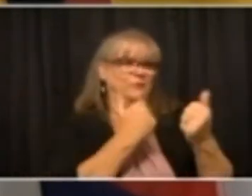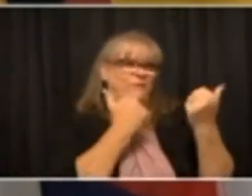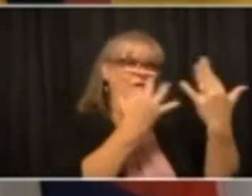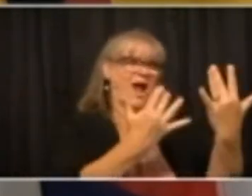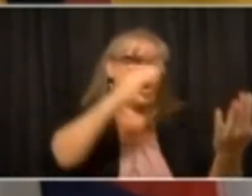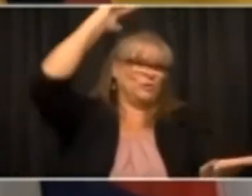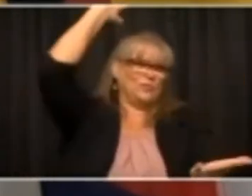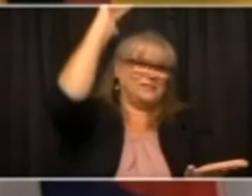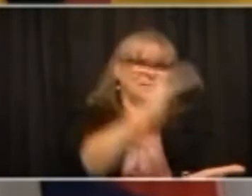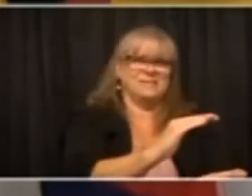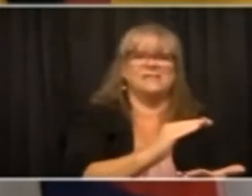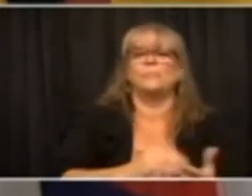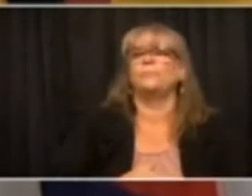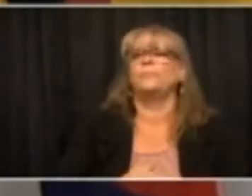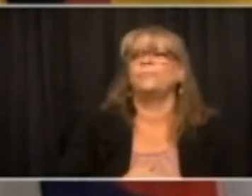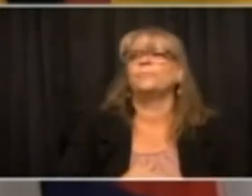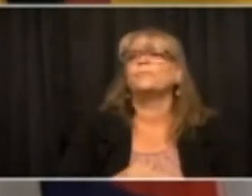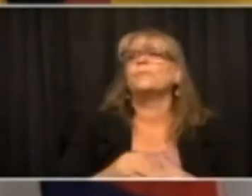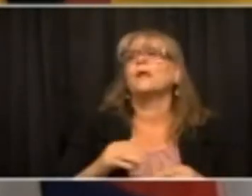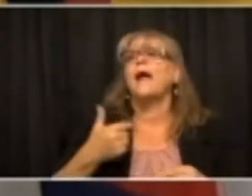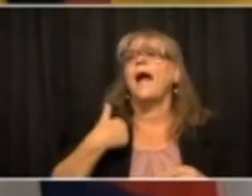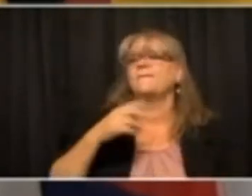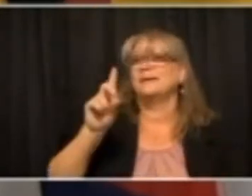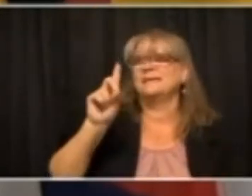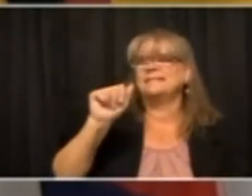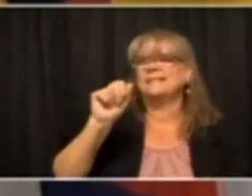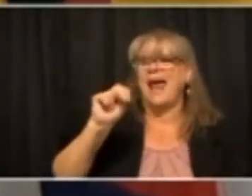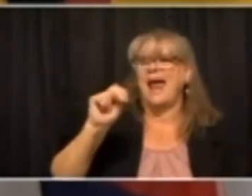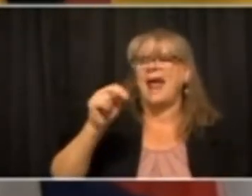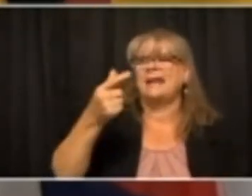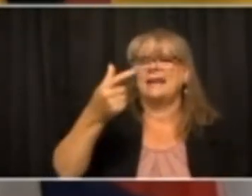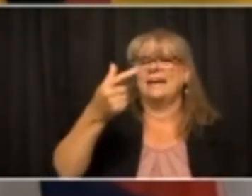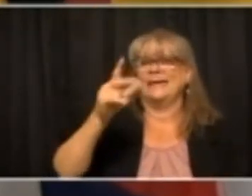also a volunteer wildland fighter who just returned from grizzly creek fire